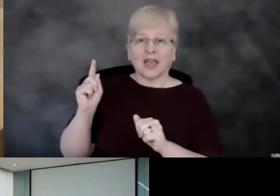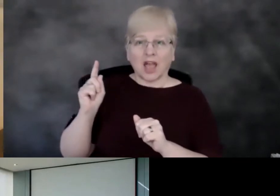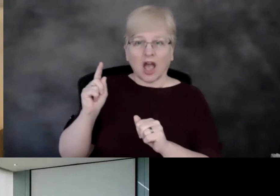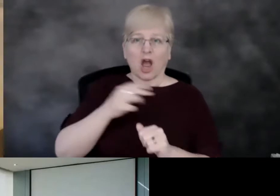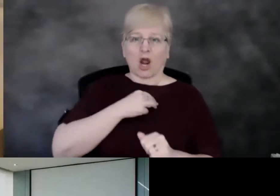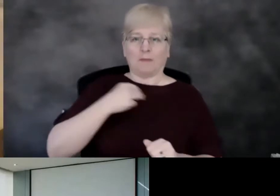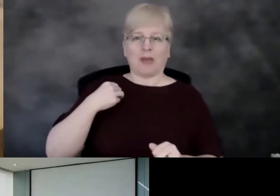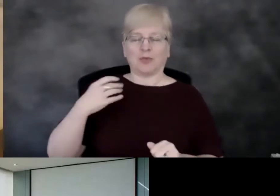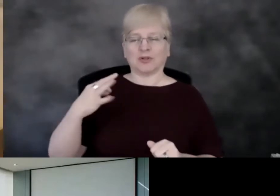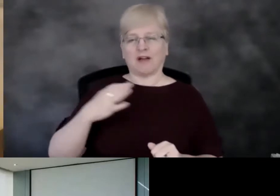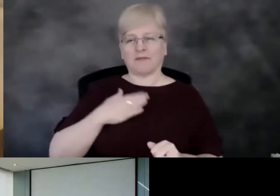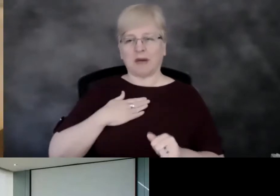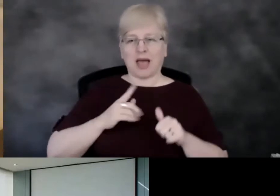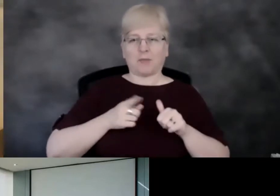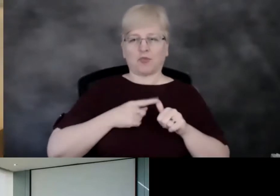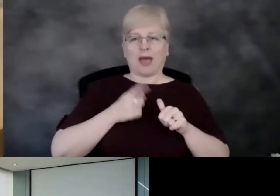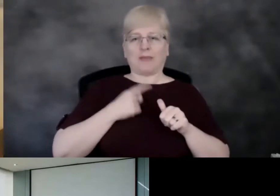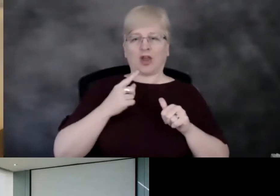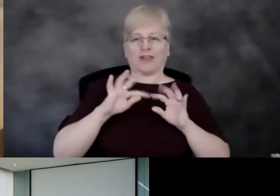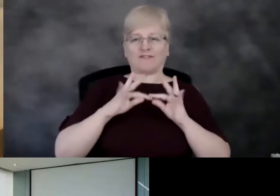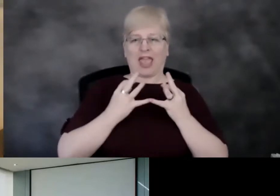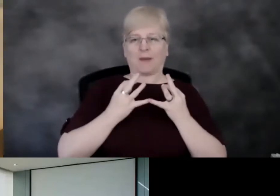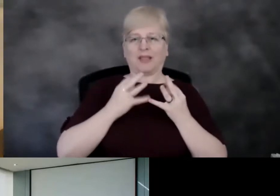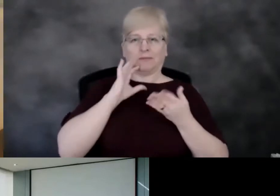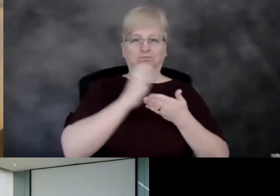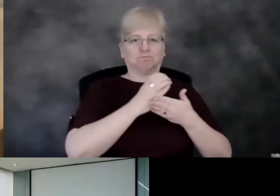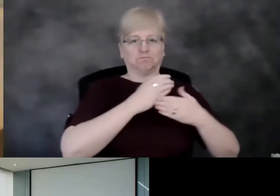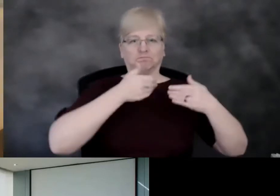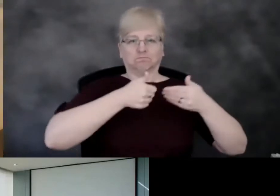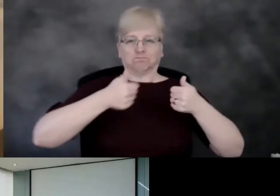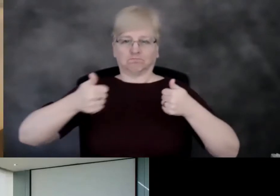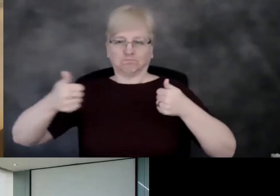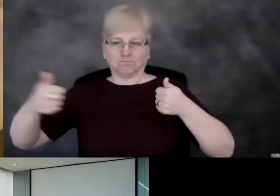16:06:28 that remain primarily important. But you, too, are important.